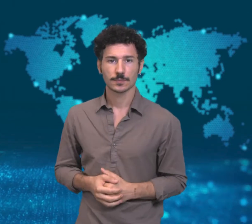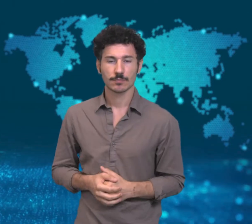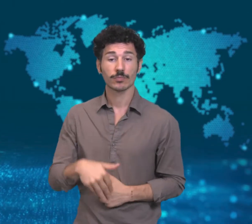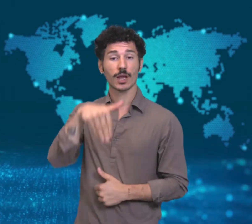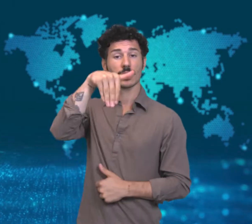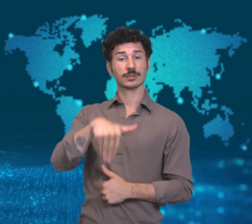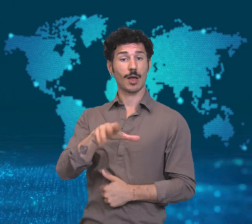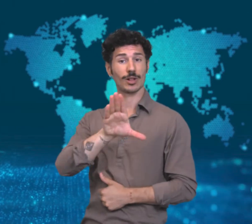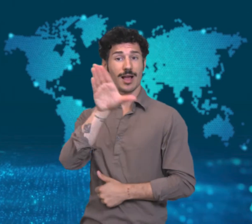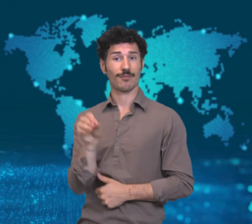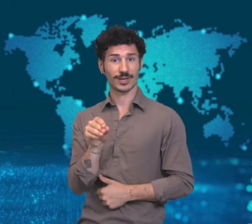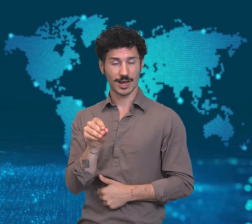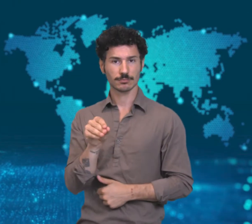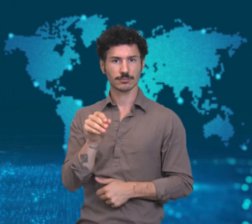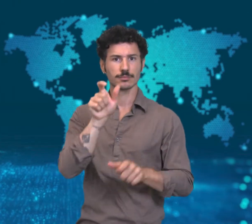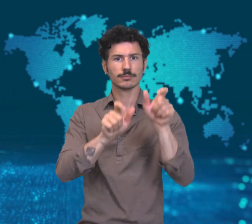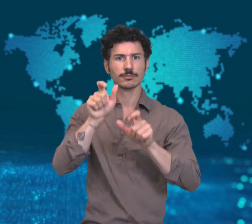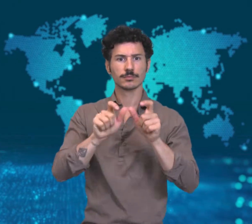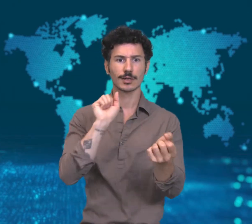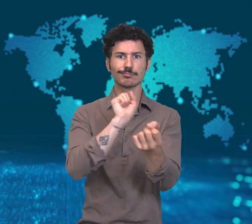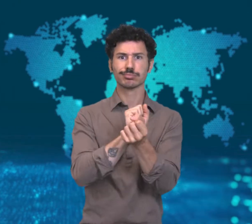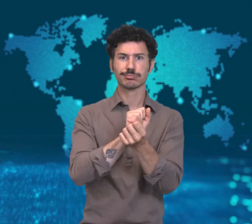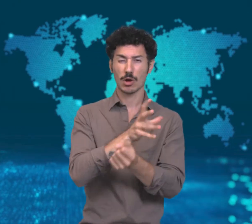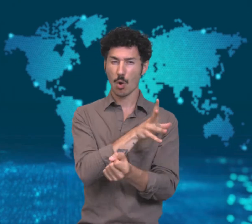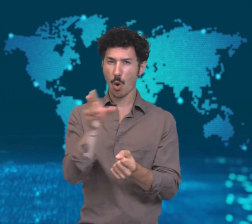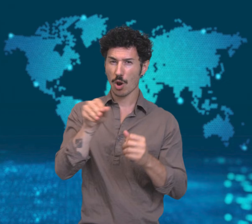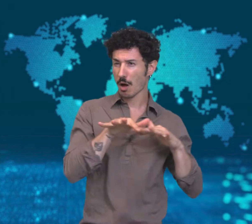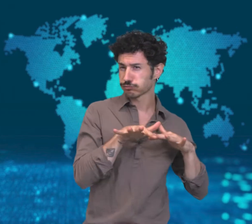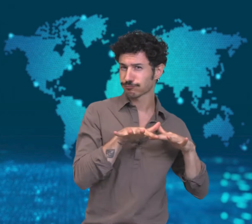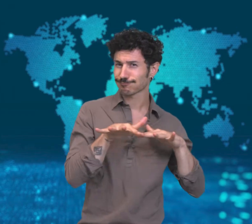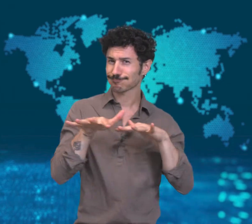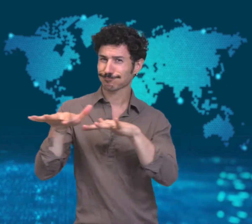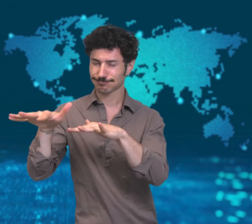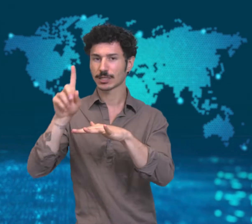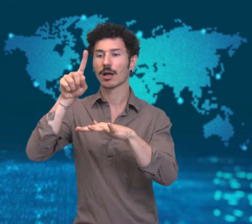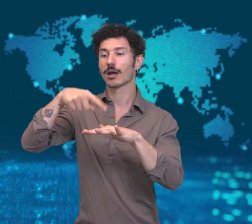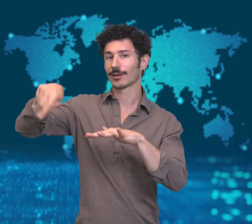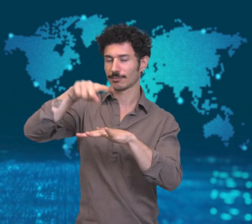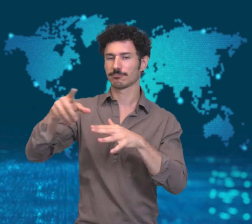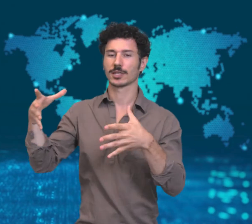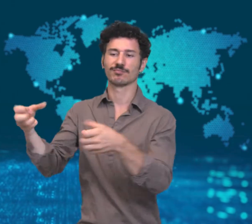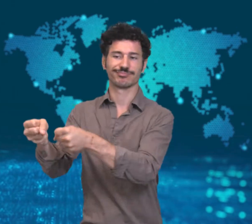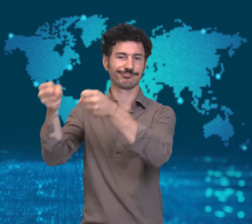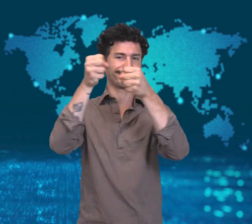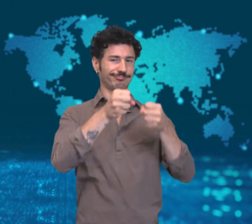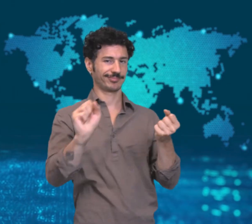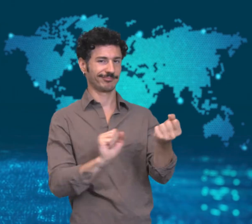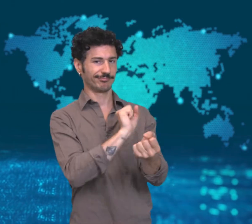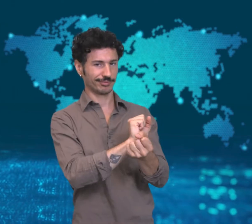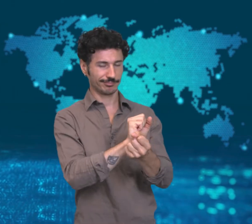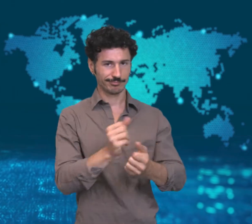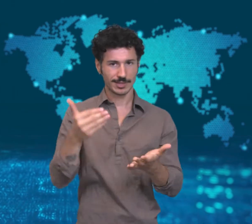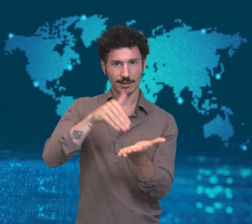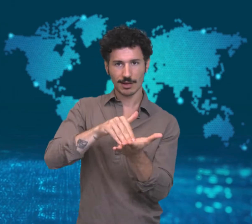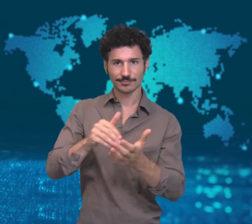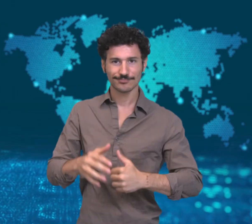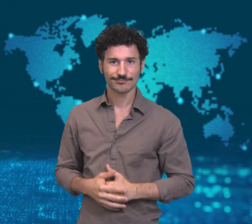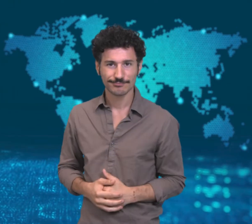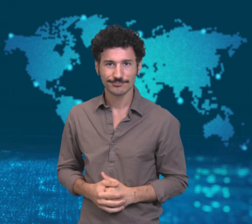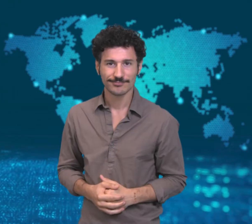All escaped prisoners re-captured.